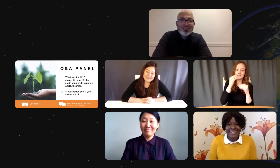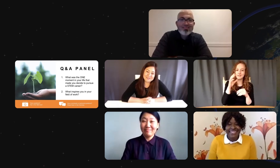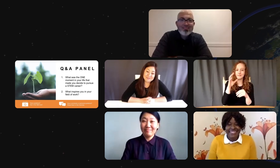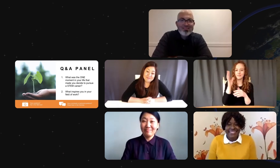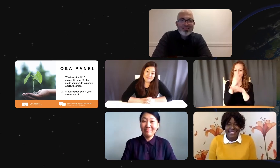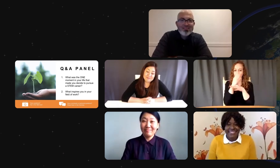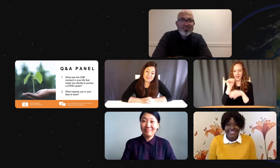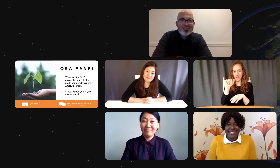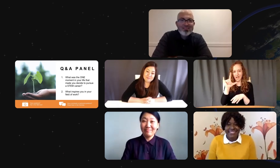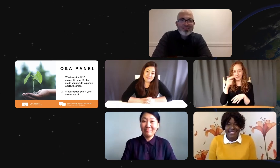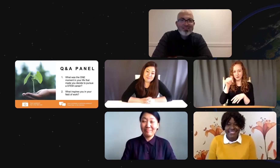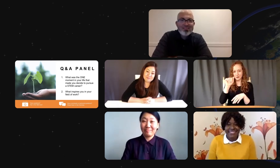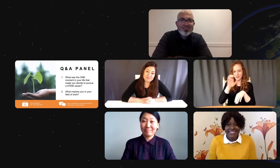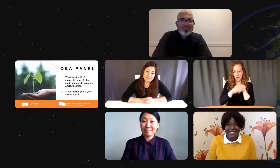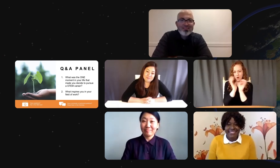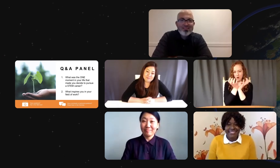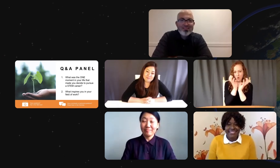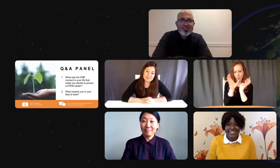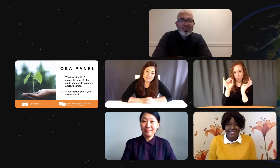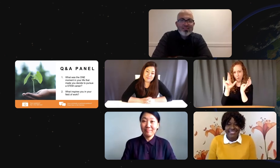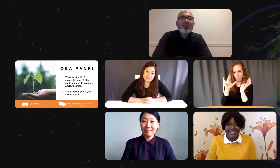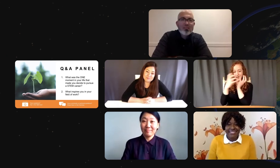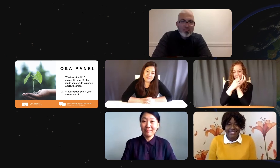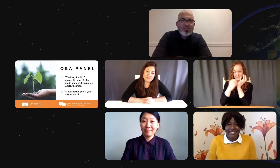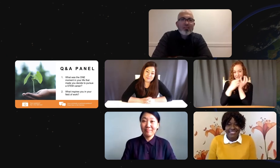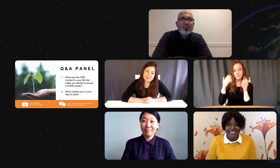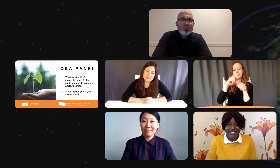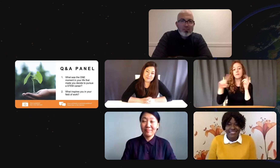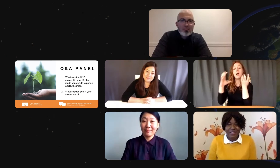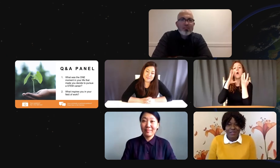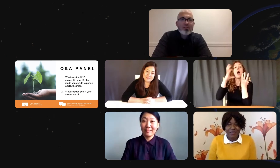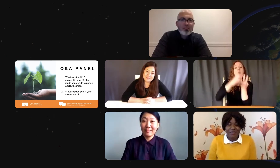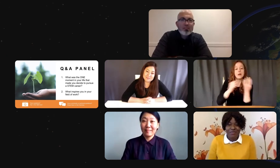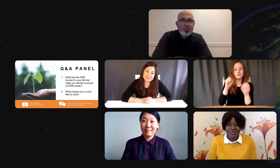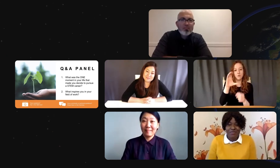They eat coral.